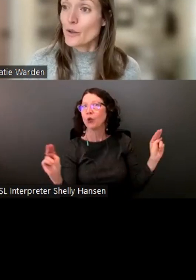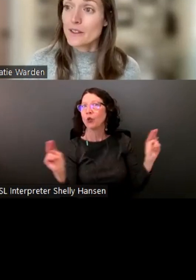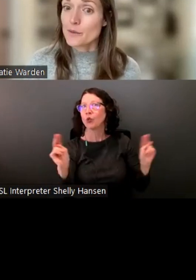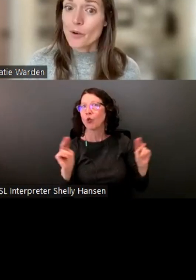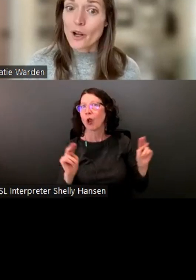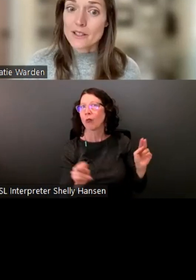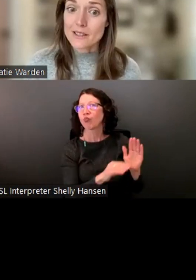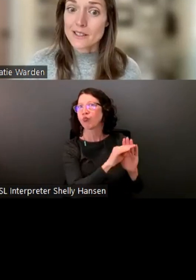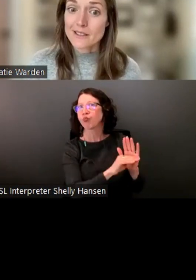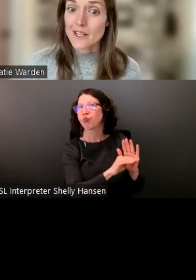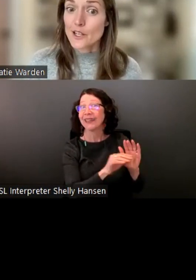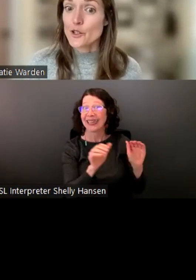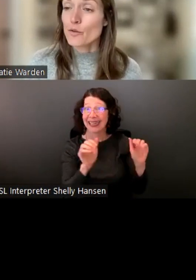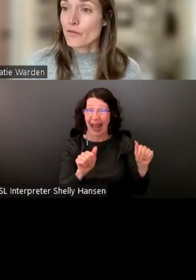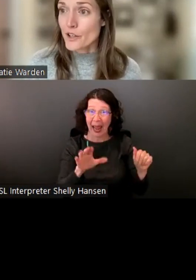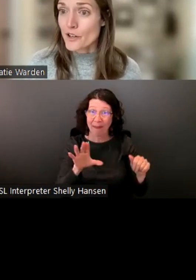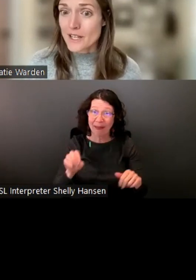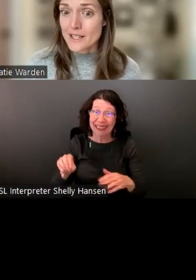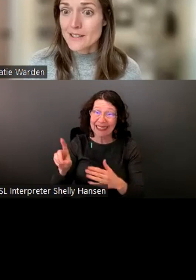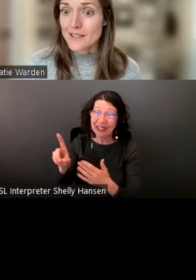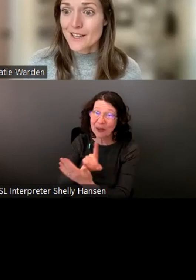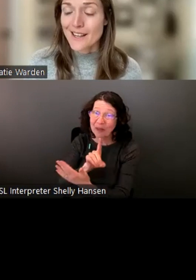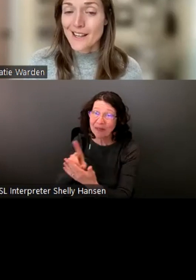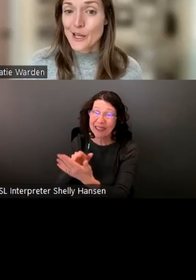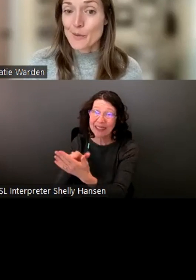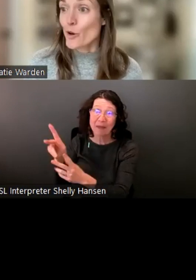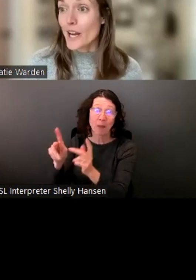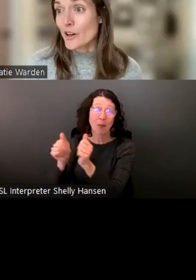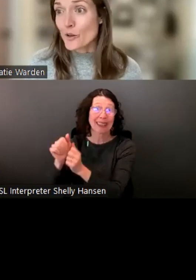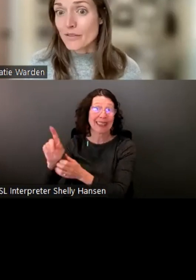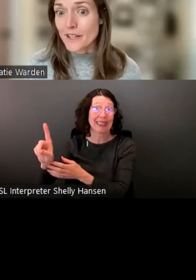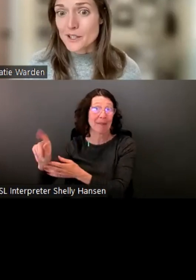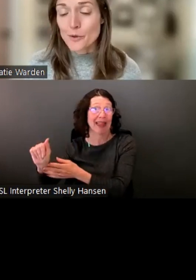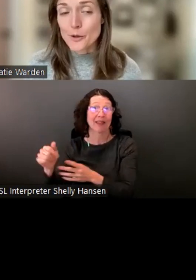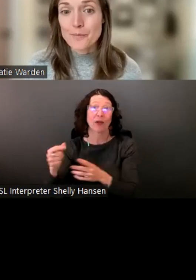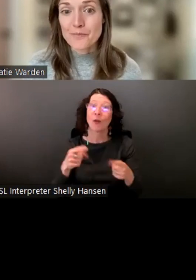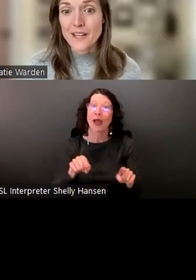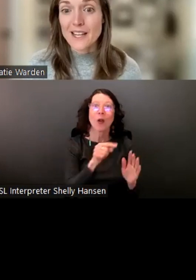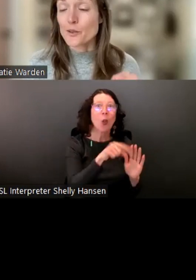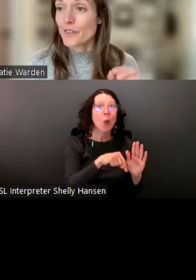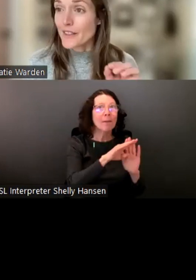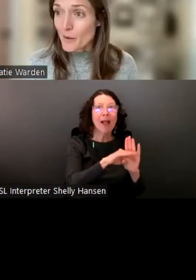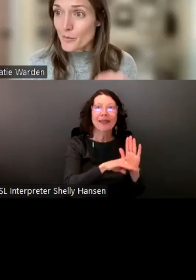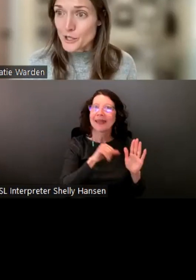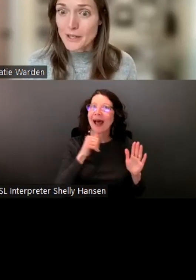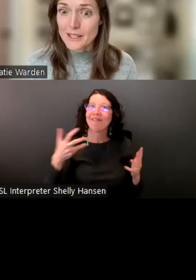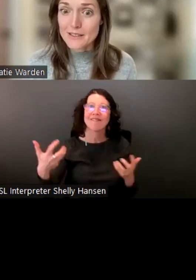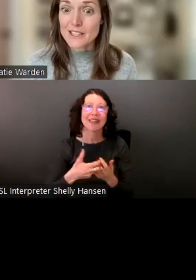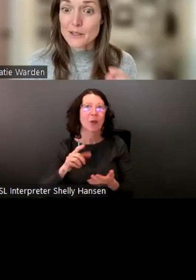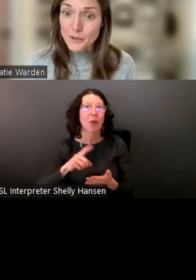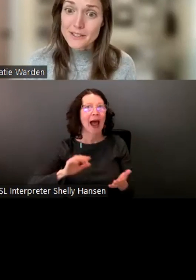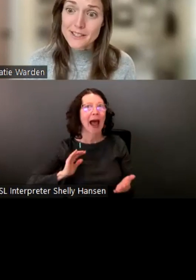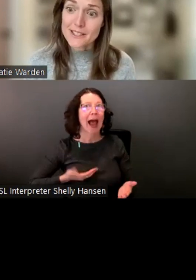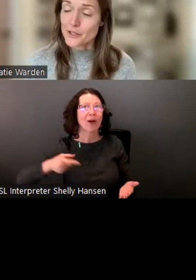when these policies don't fit our needs and aren't flexible. And so that perspective is built into